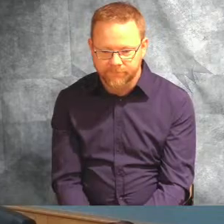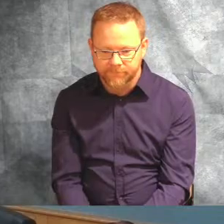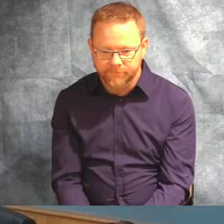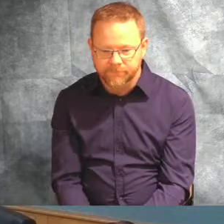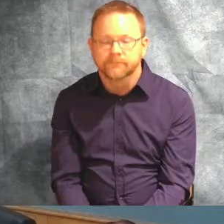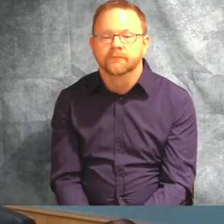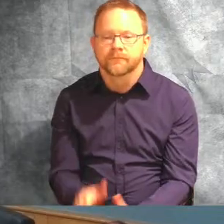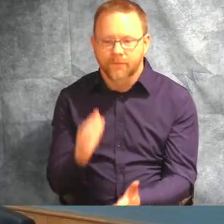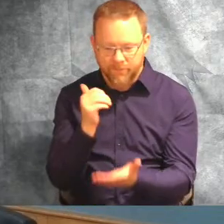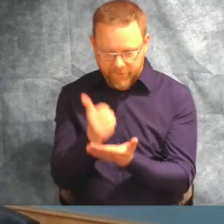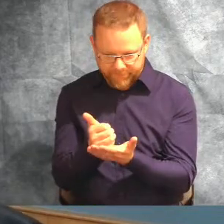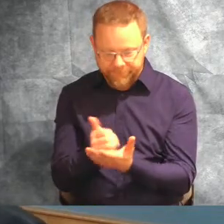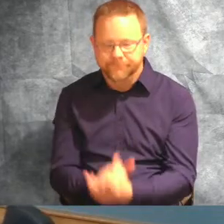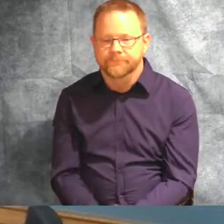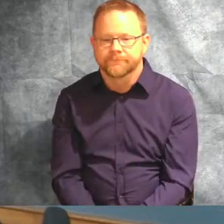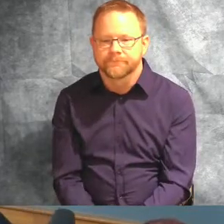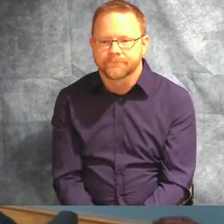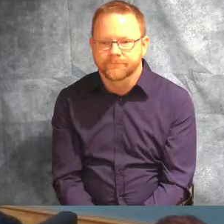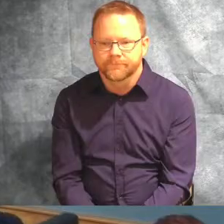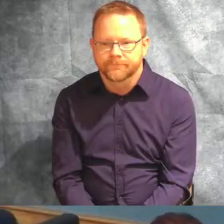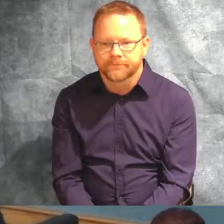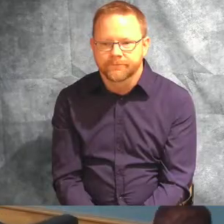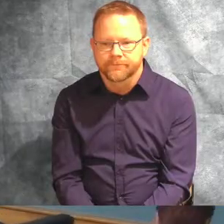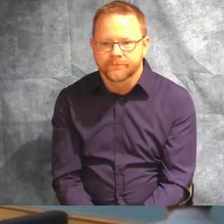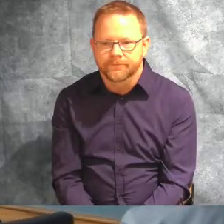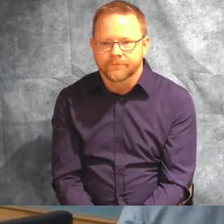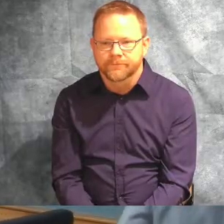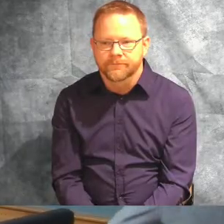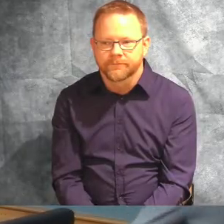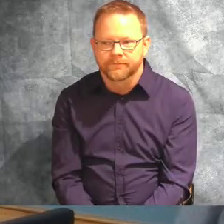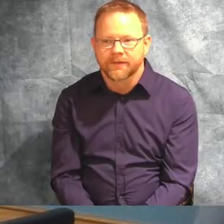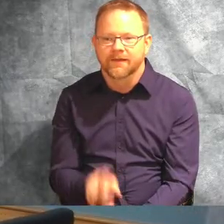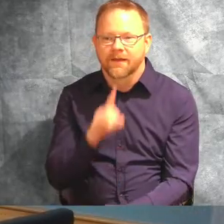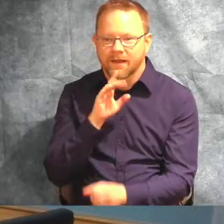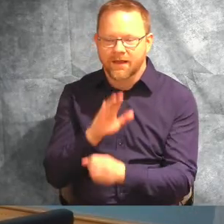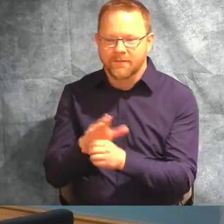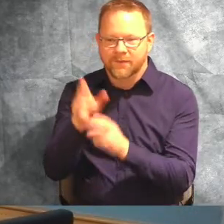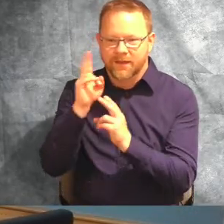Amen. I pledge allegiance to